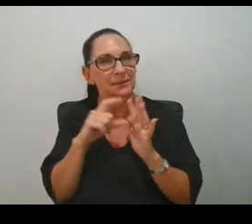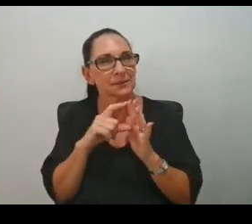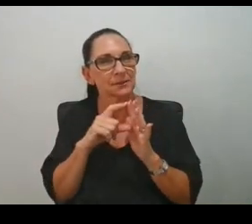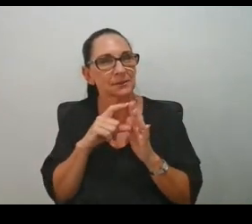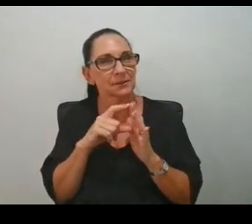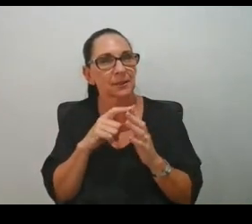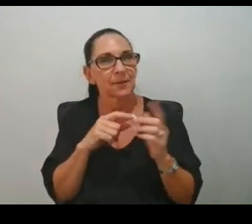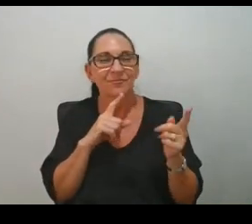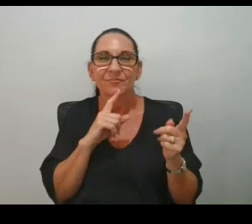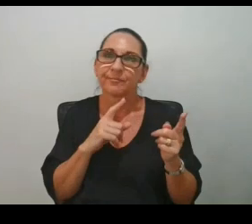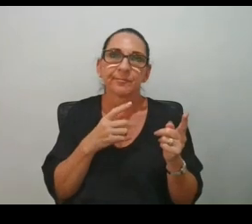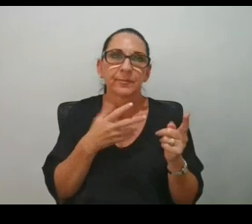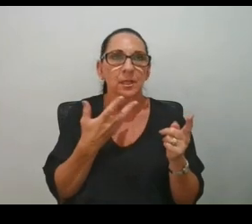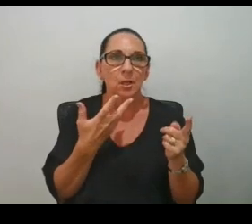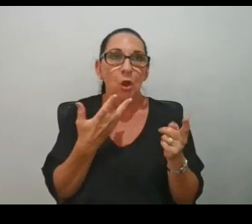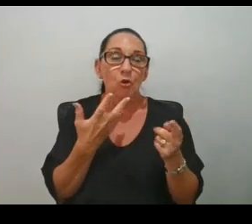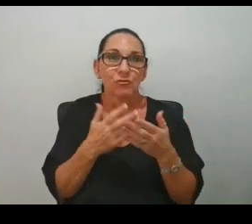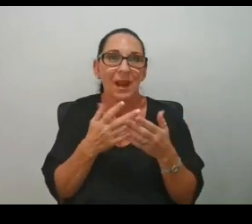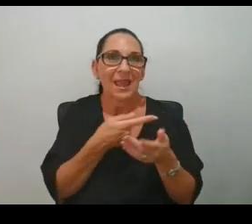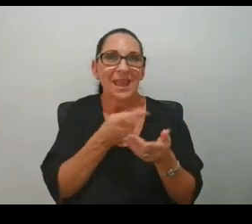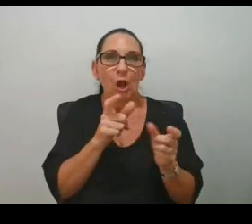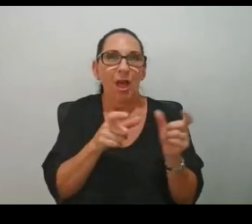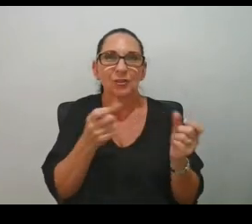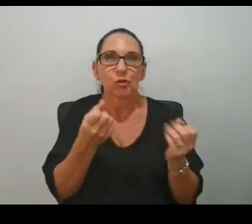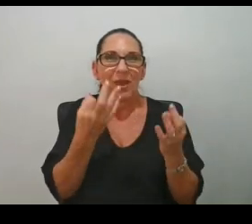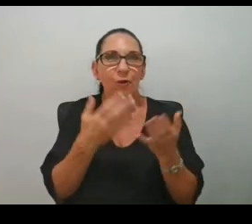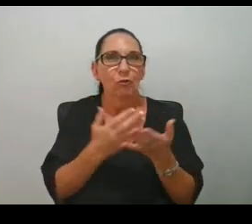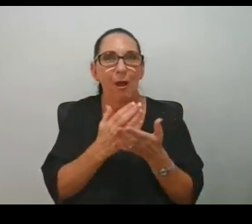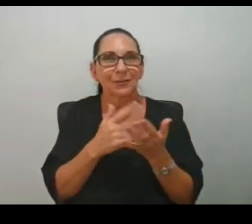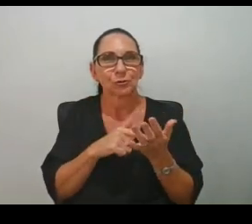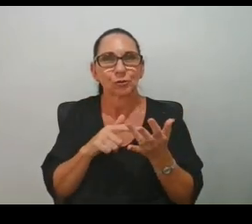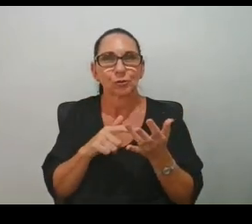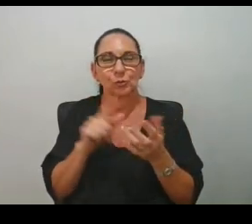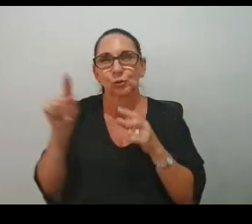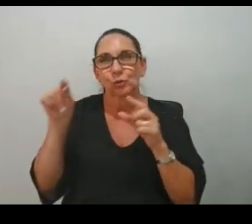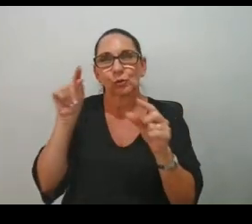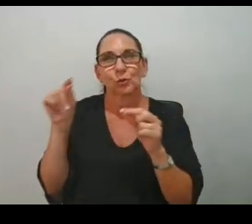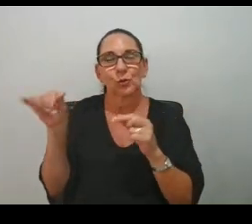choose their solicitor we are talking about public money here so when we allocate a grant of aid to a